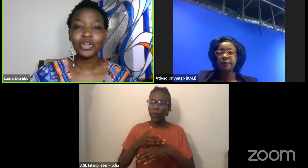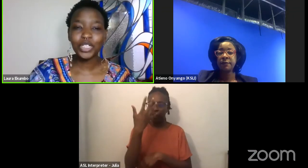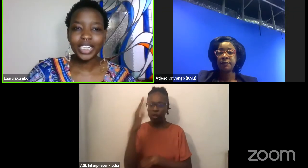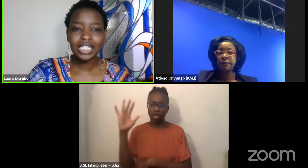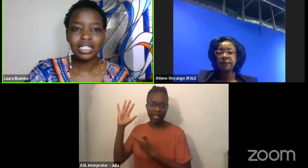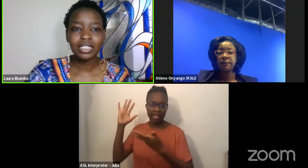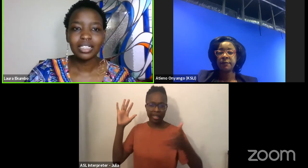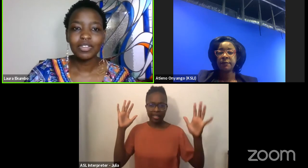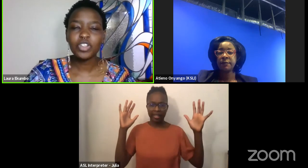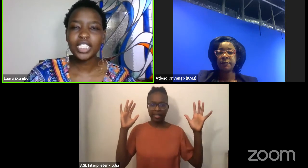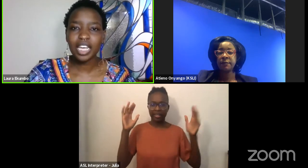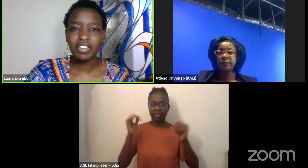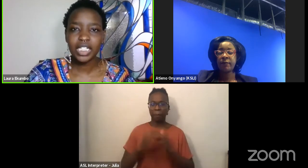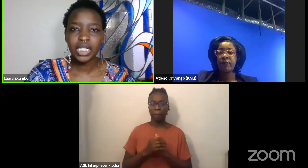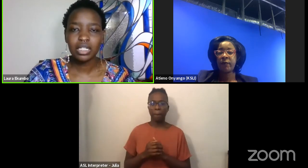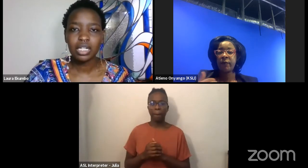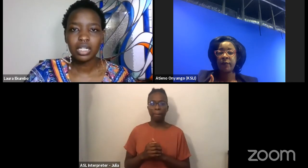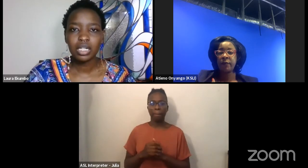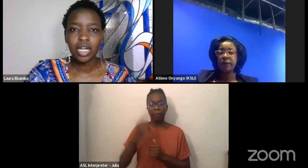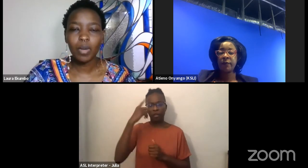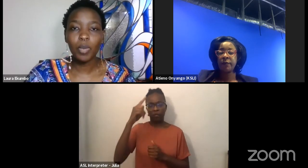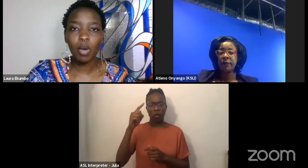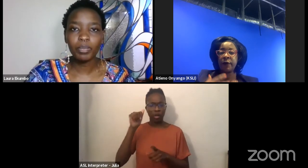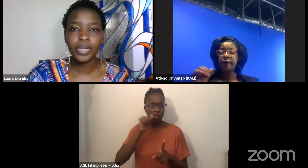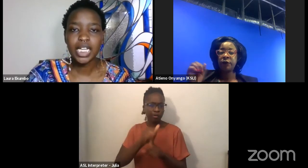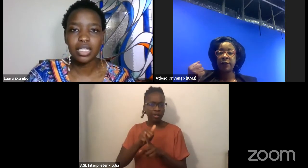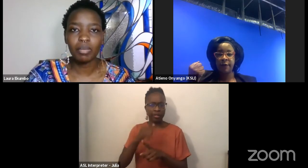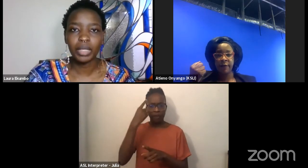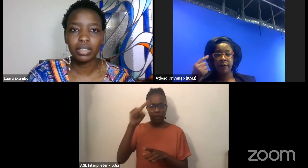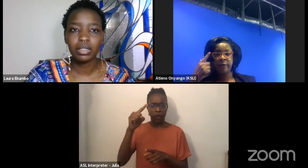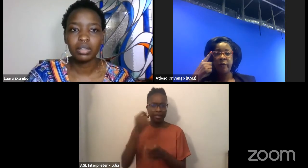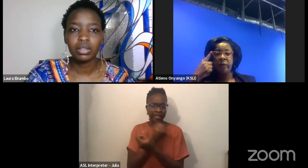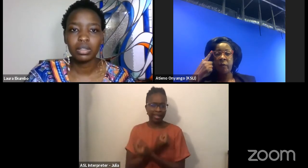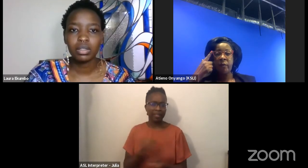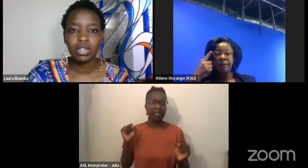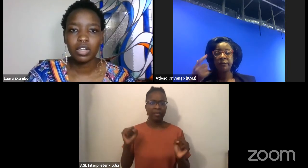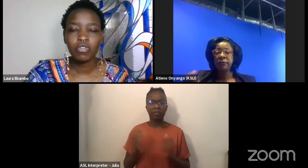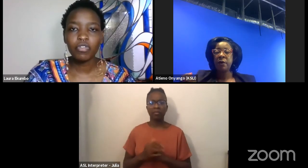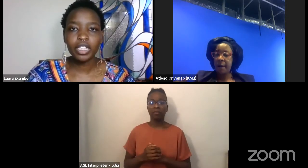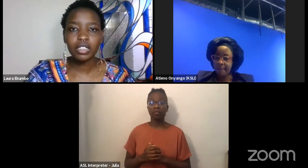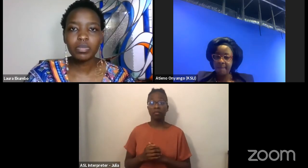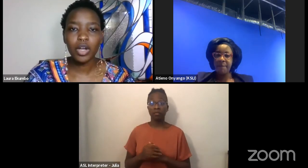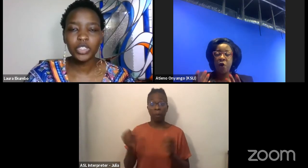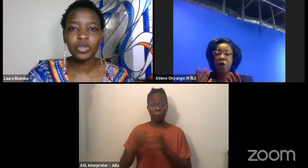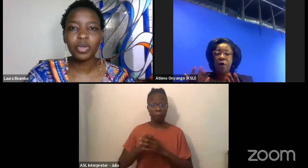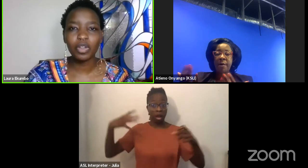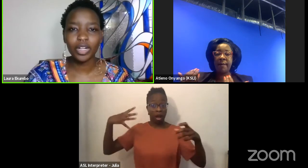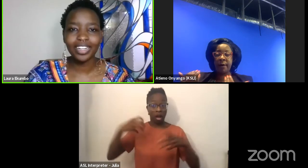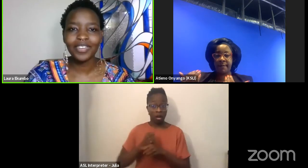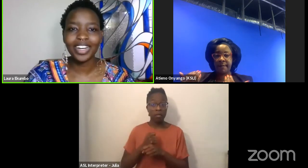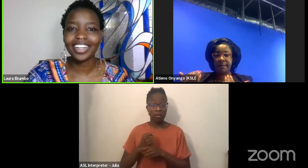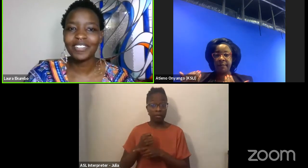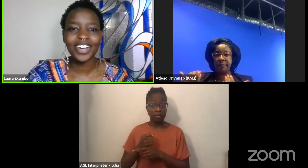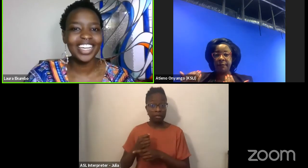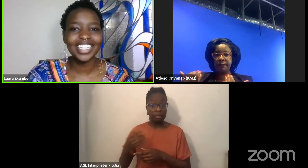for tricks, for safety, a bomb is coming. Field Marshal Muthoni wa Kirima